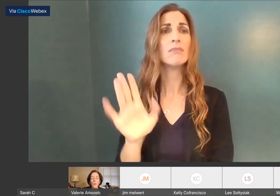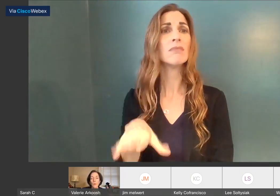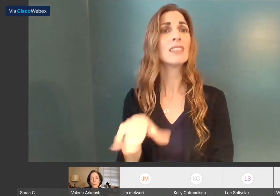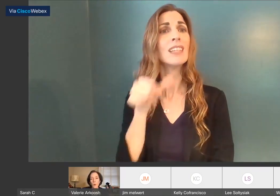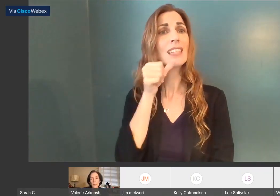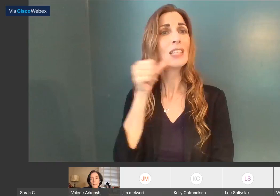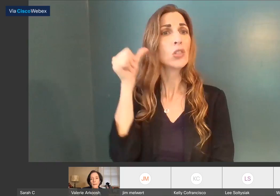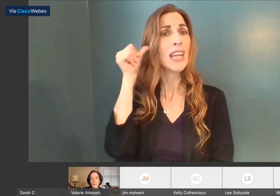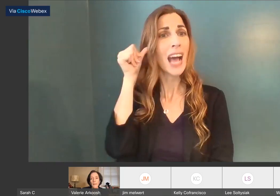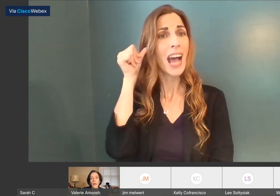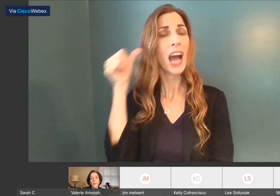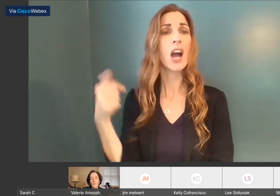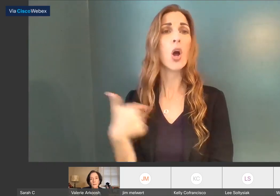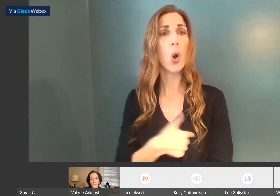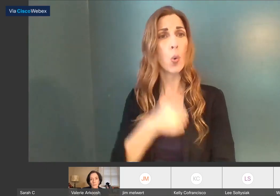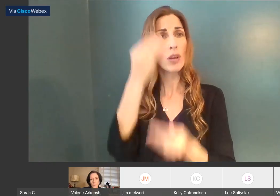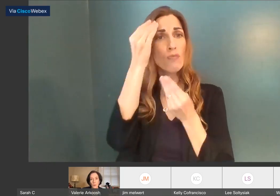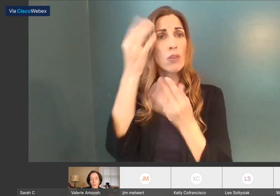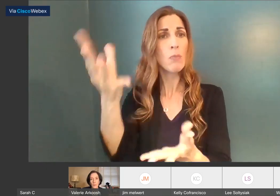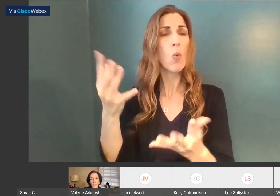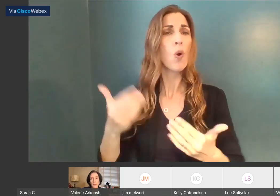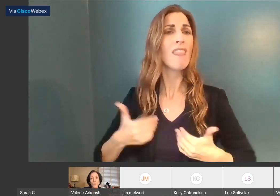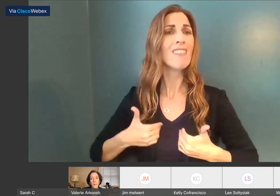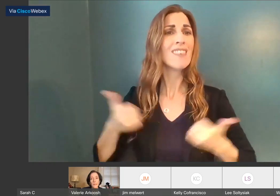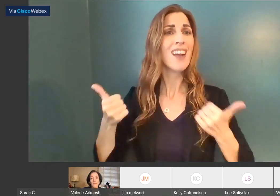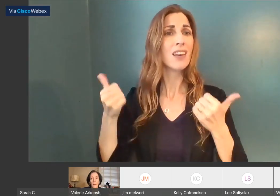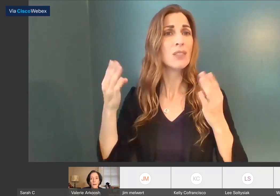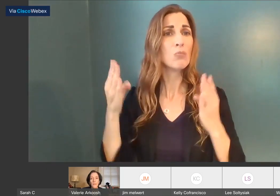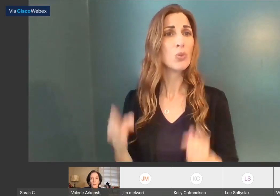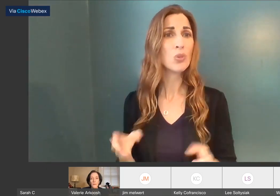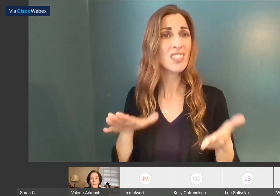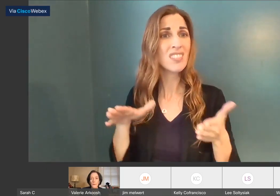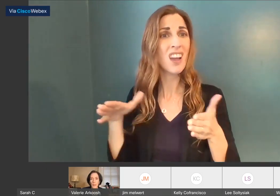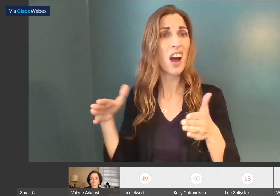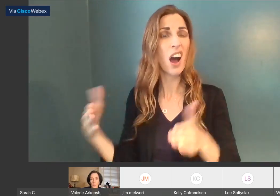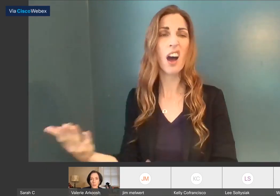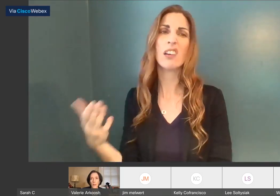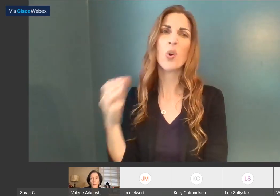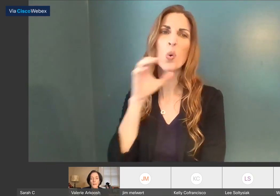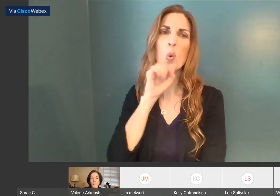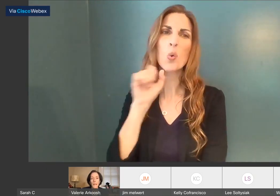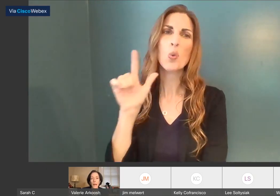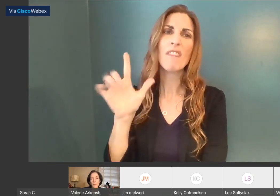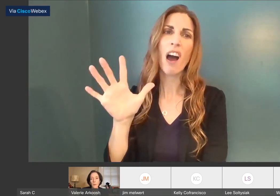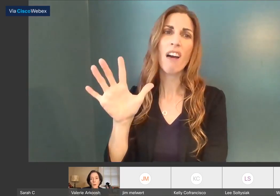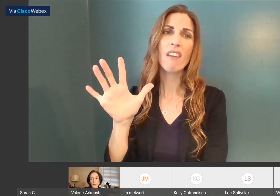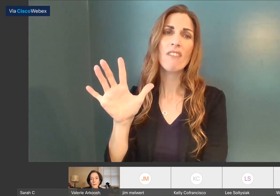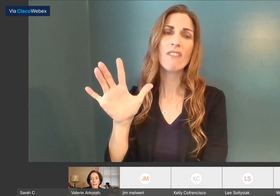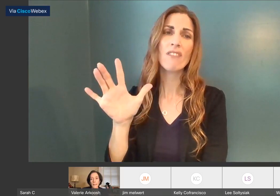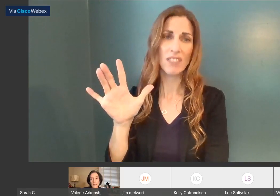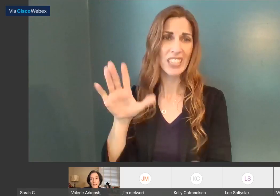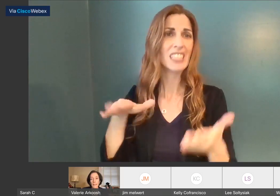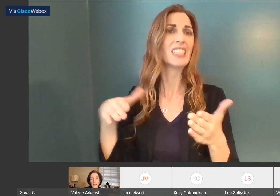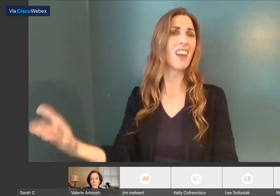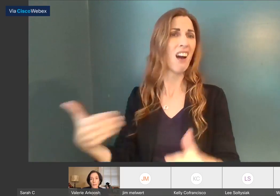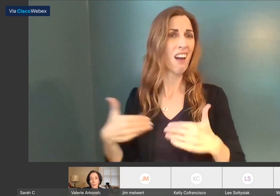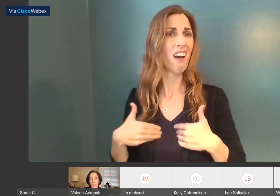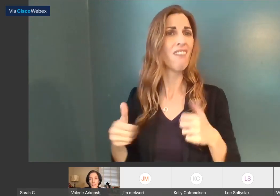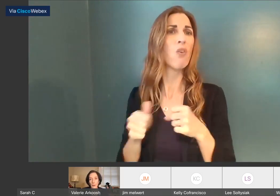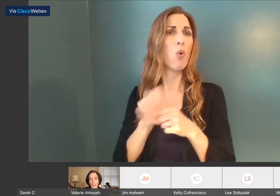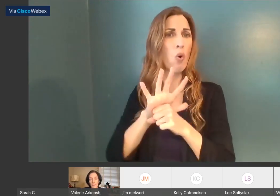we reported the youngest individual, at 25 years of age, to die from COVID-19 in Montgomery County,